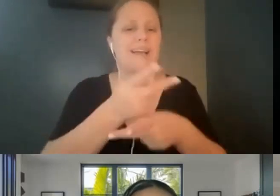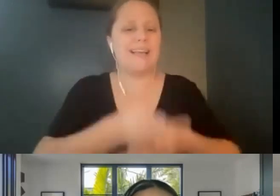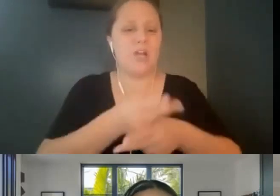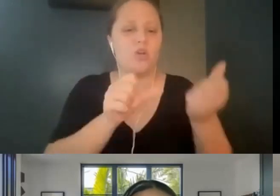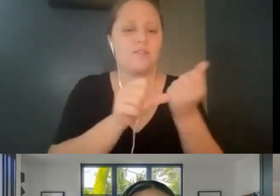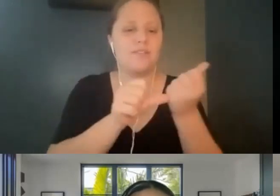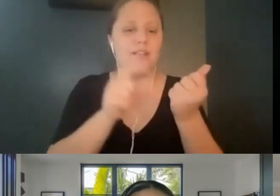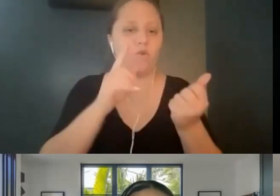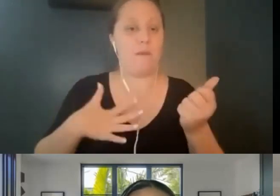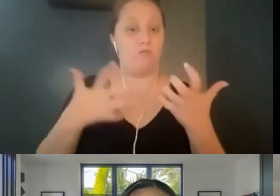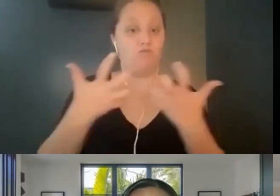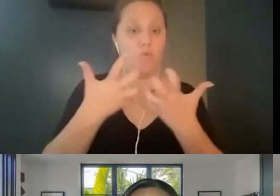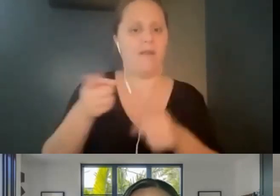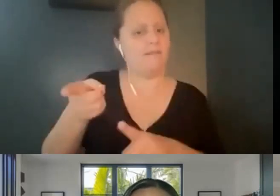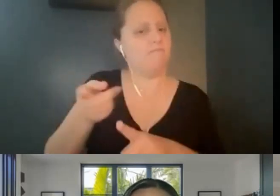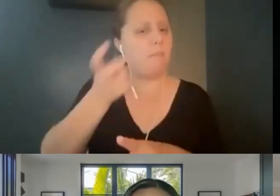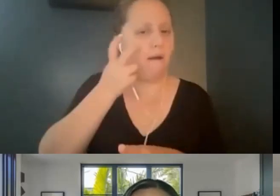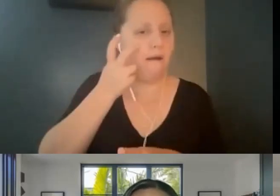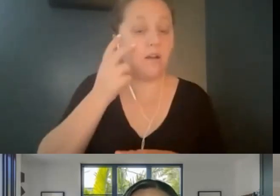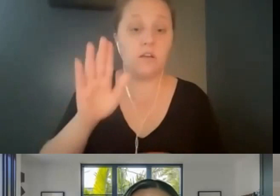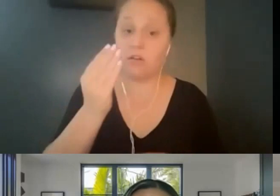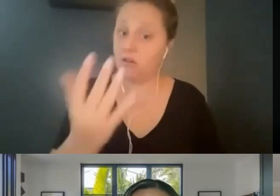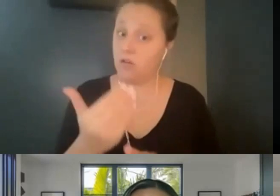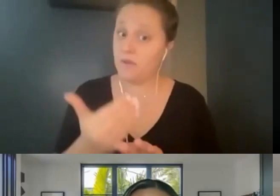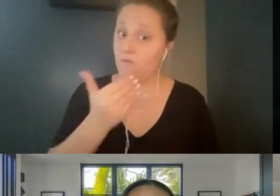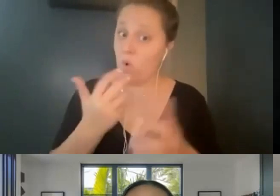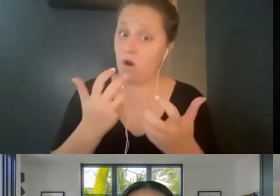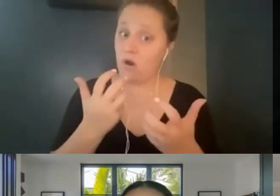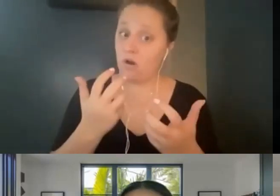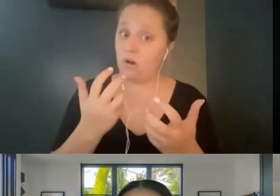pre-internet, wow, it was hard to find resources and information